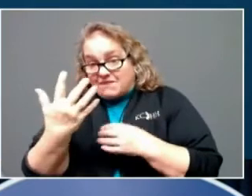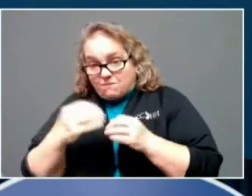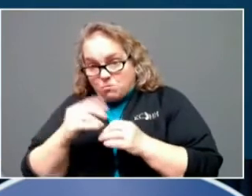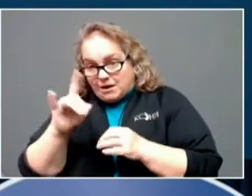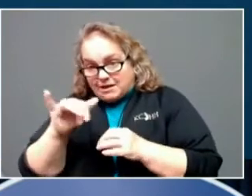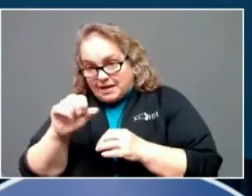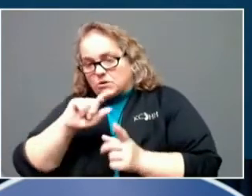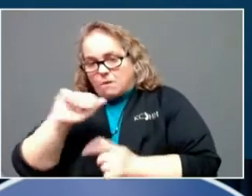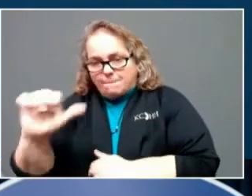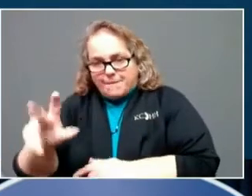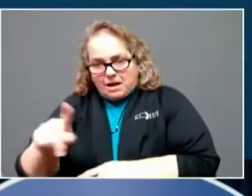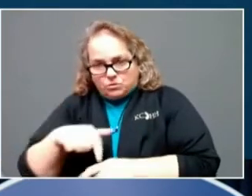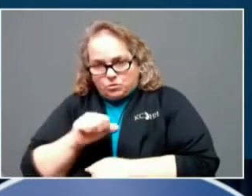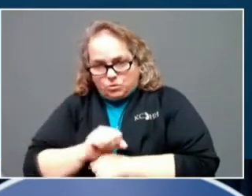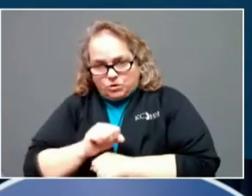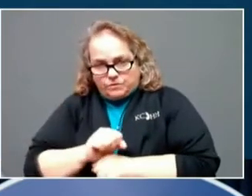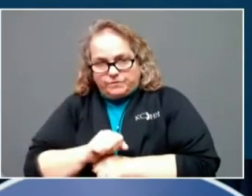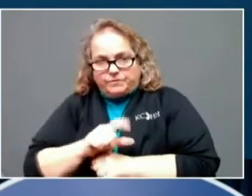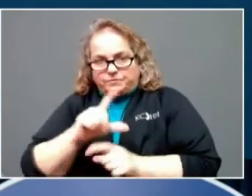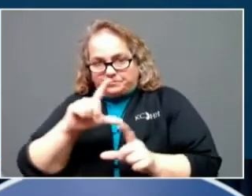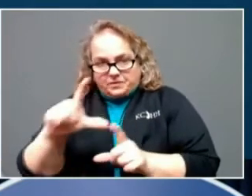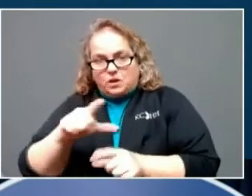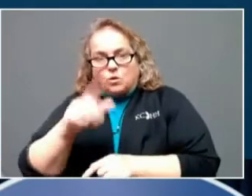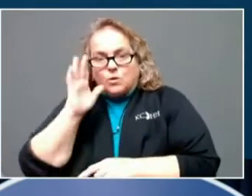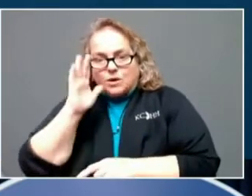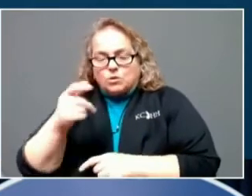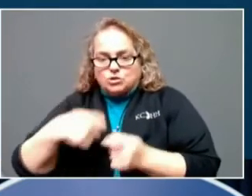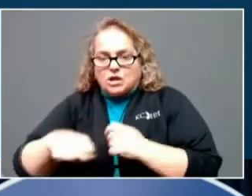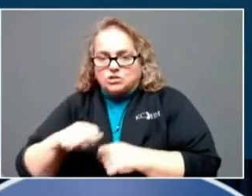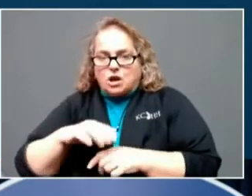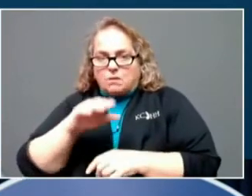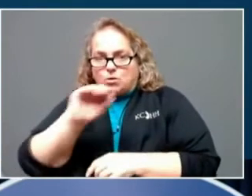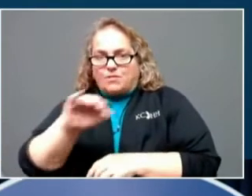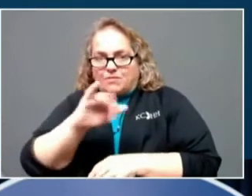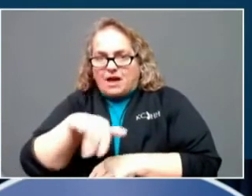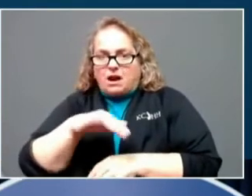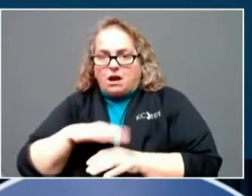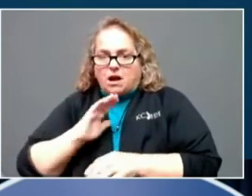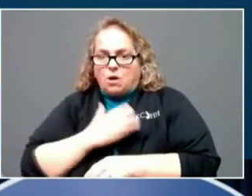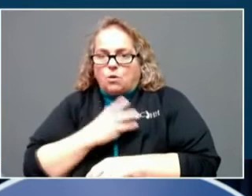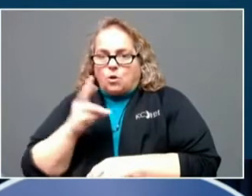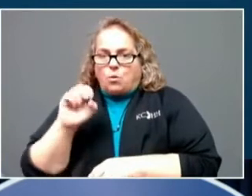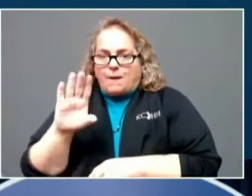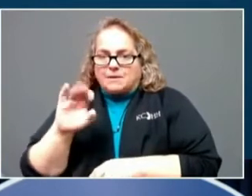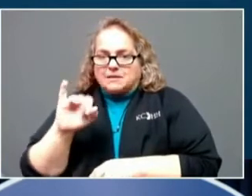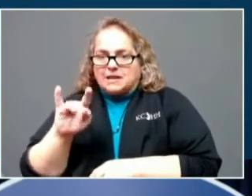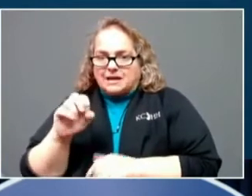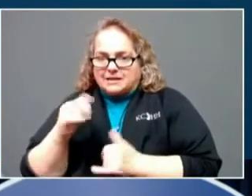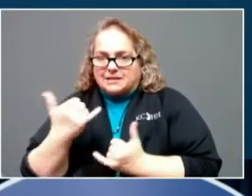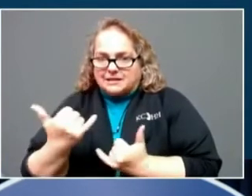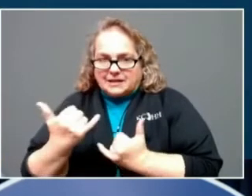will have on our website, I believe. And uh, I'm sure there's reporters who have taken pictures of it already. So if we go on to the next slide, please,